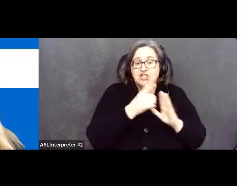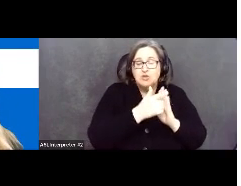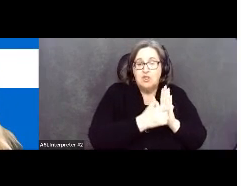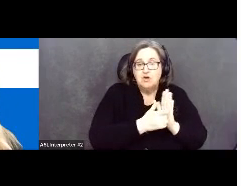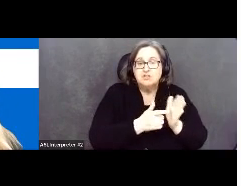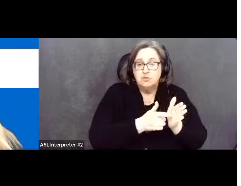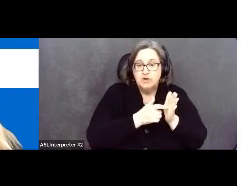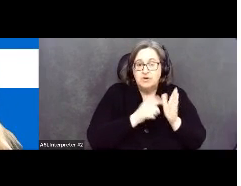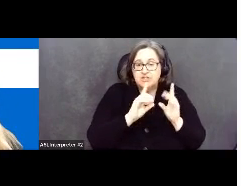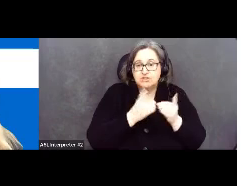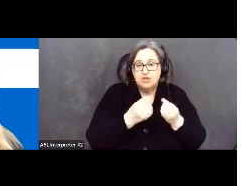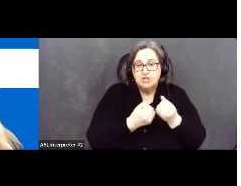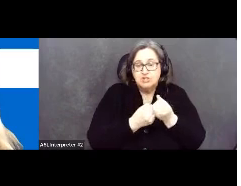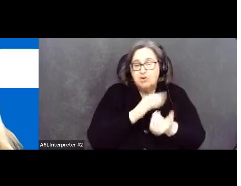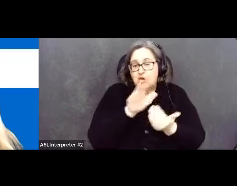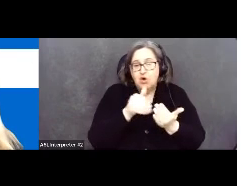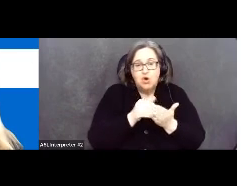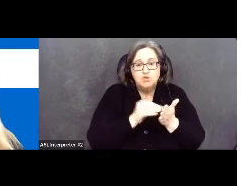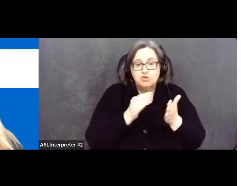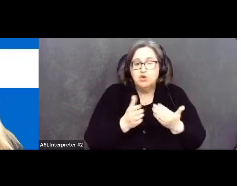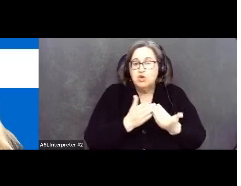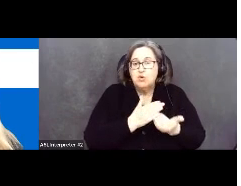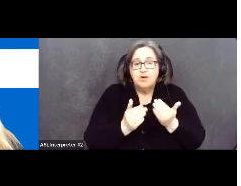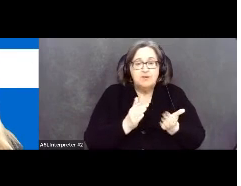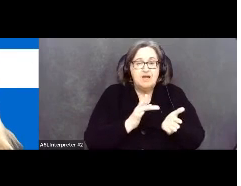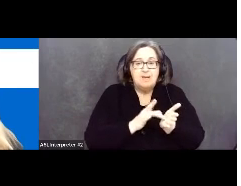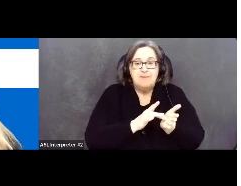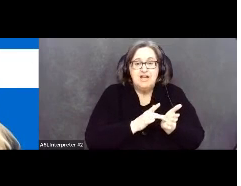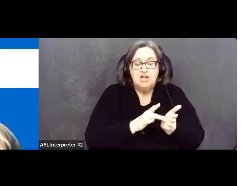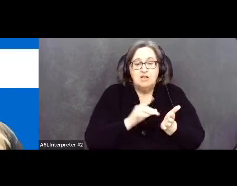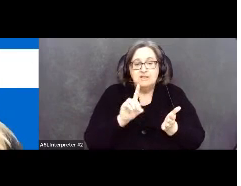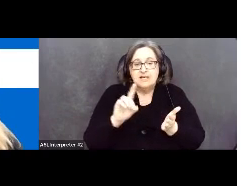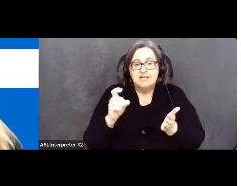districts to support all students regardless of medical diagnosis, even if it is temporary.